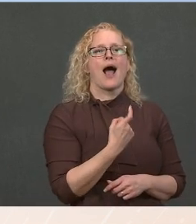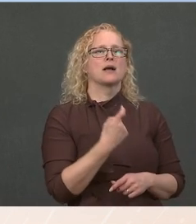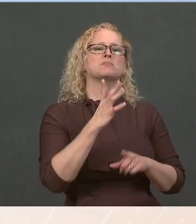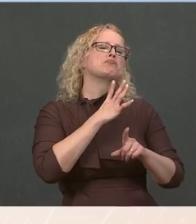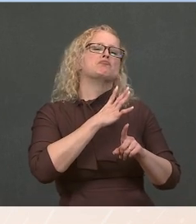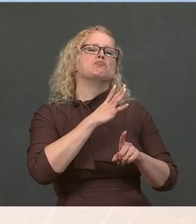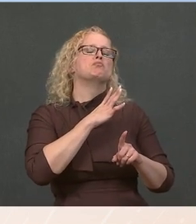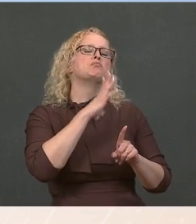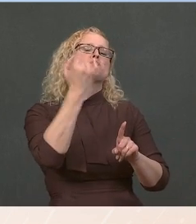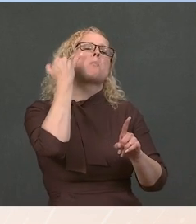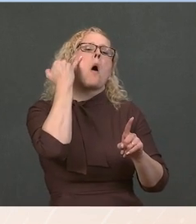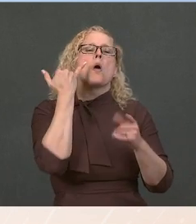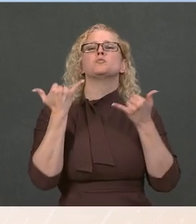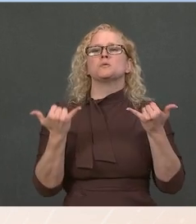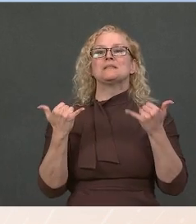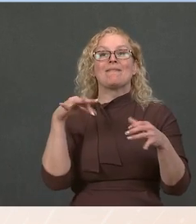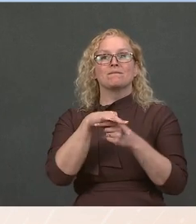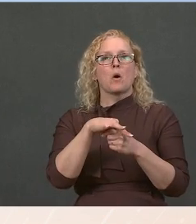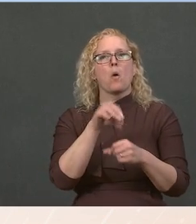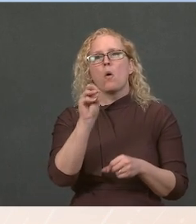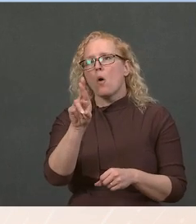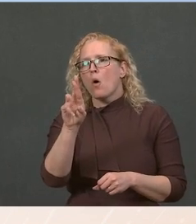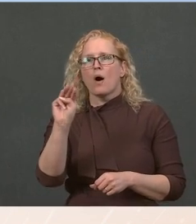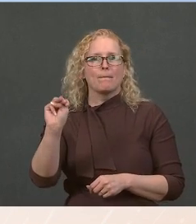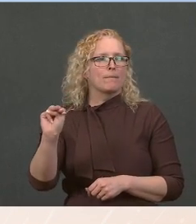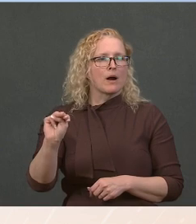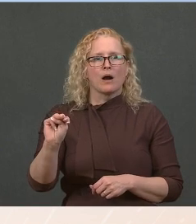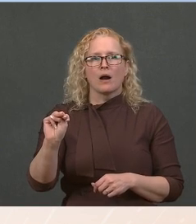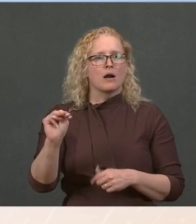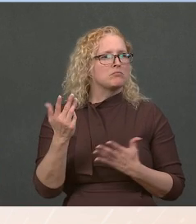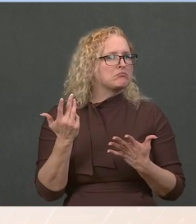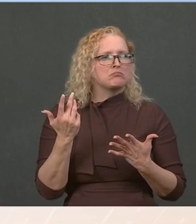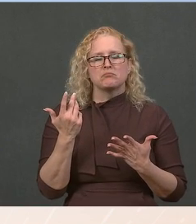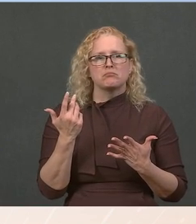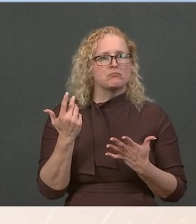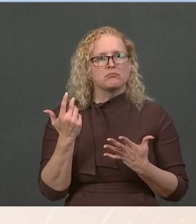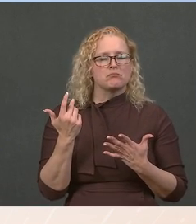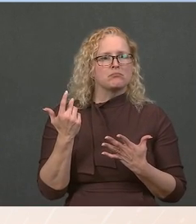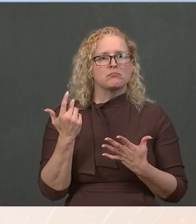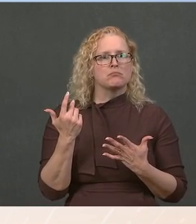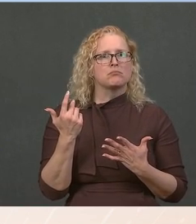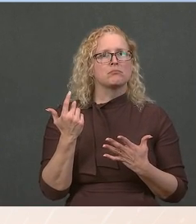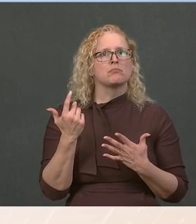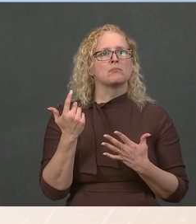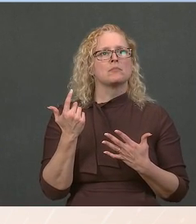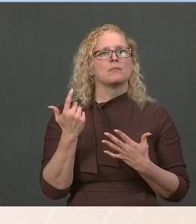going to be like to actually sell this and make it an electoral winner? Right? Because for many American people,